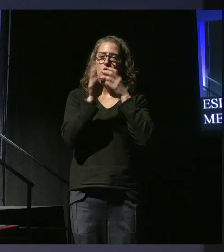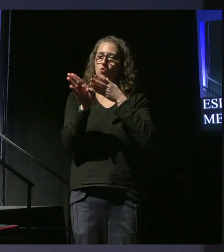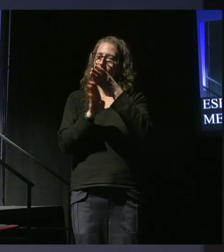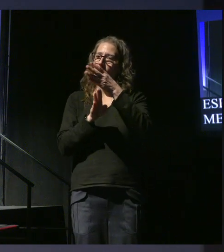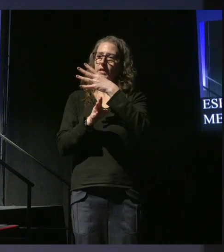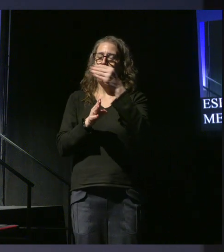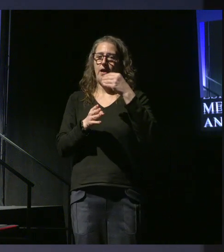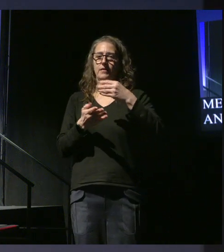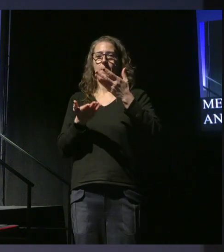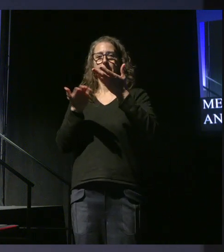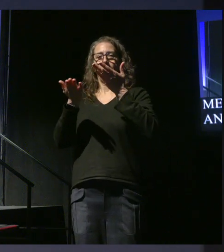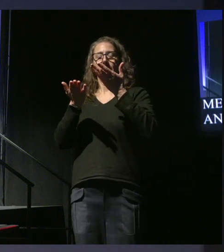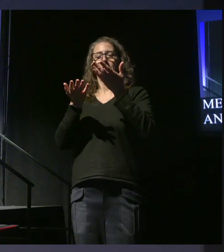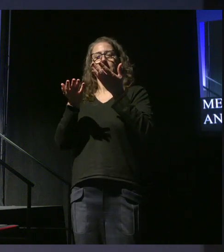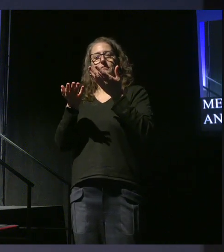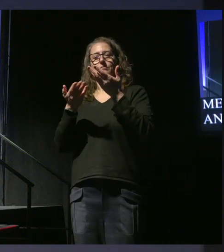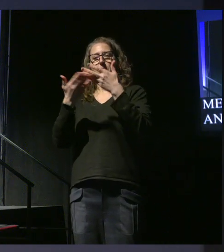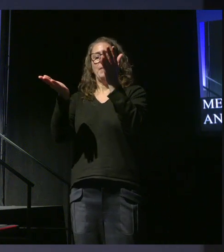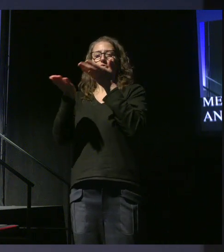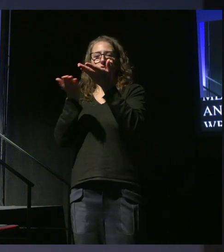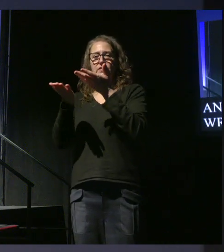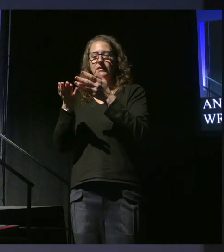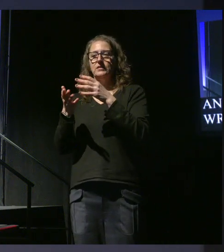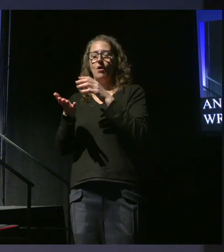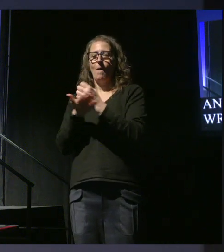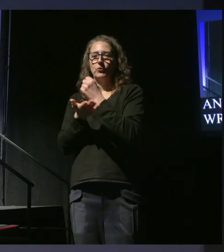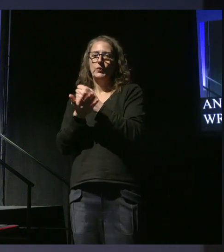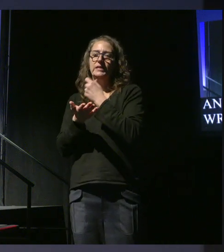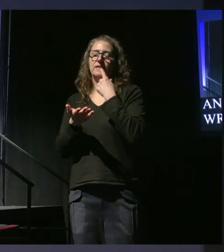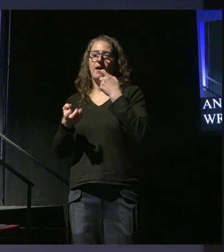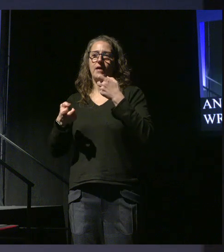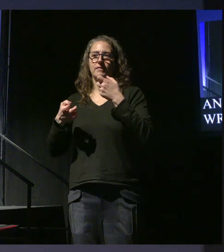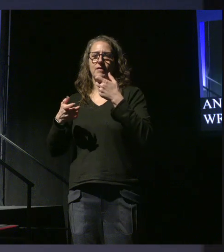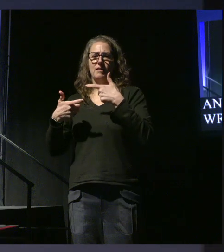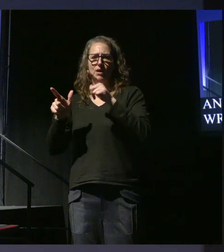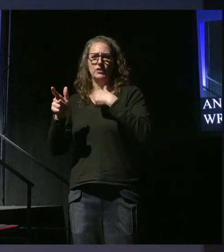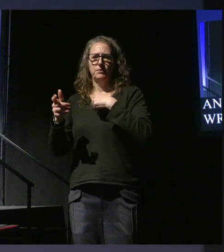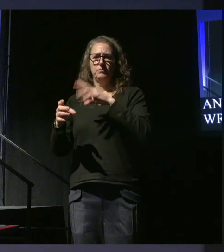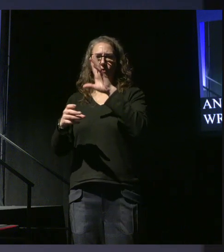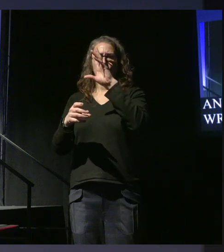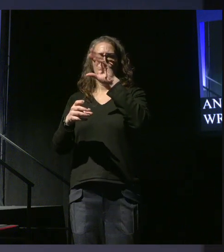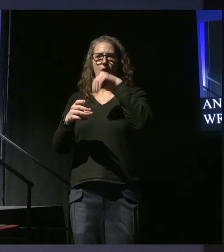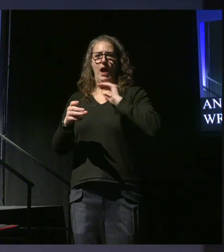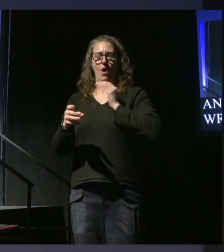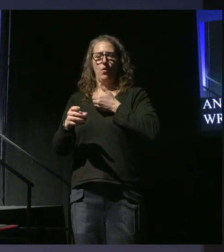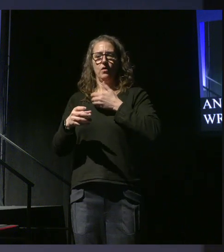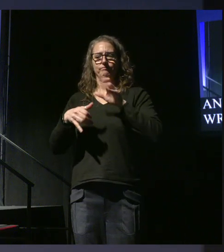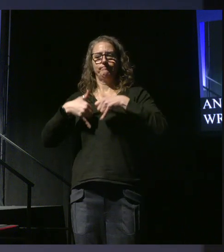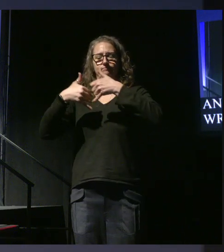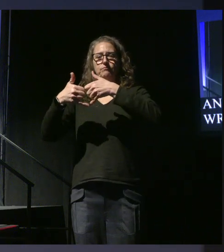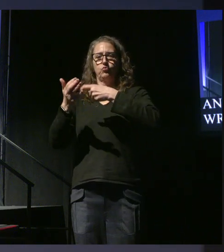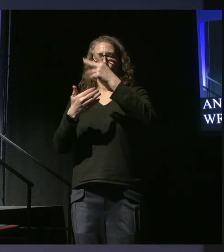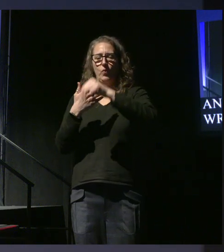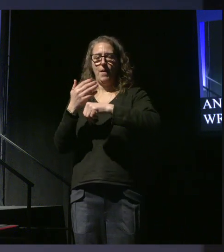to writer, mentorship, and the AWP HBCU Fellowship program possible. If you aren't already, I invite you to